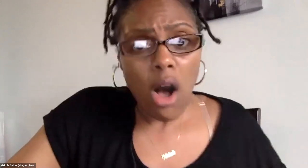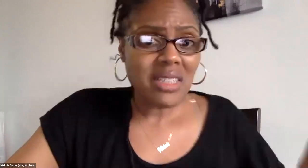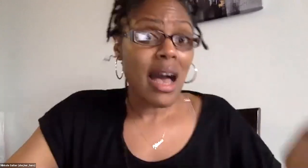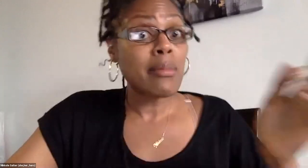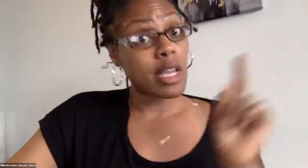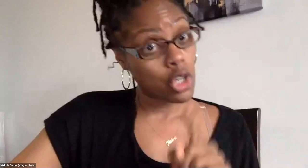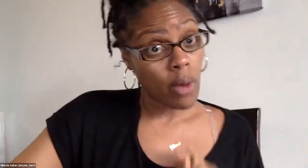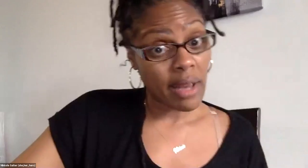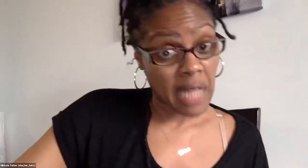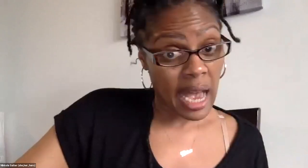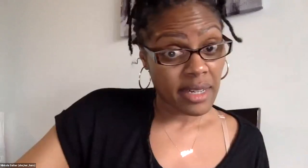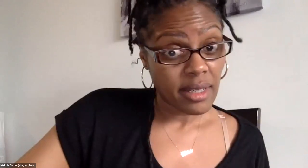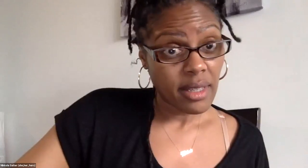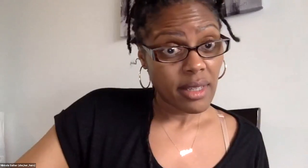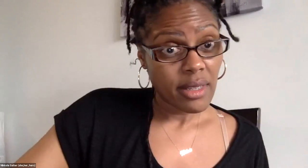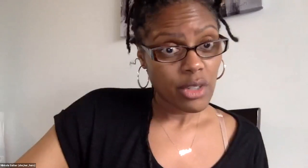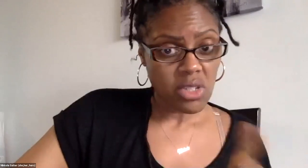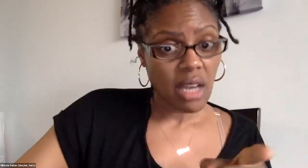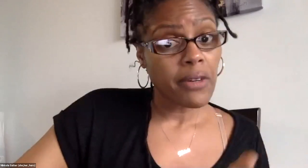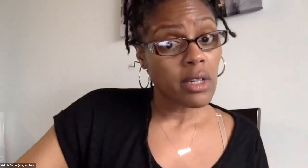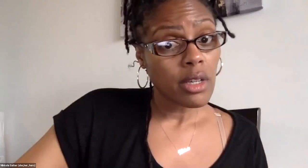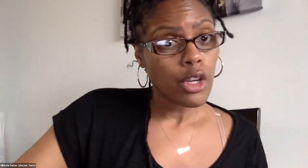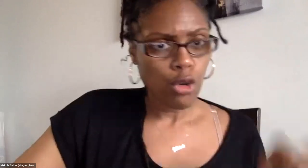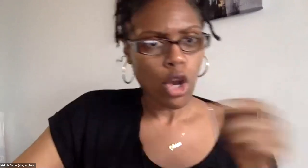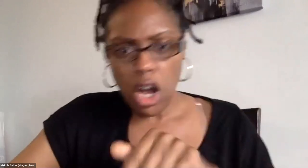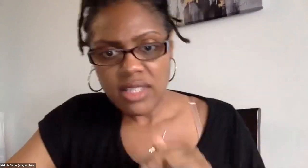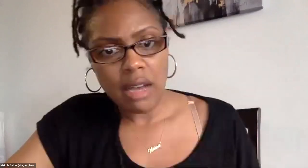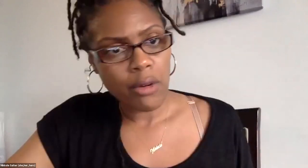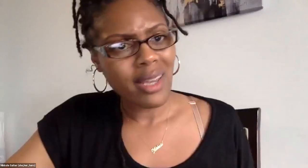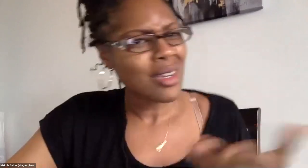all the times you have lied. You suffer, you cause suffering.